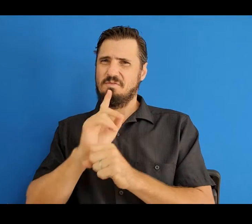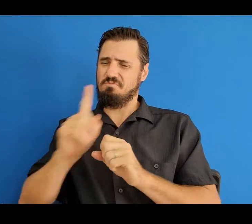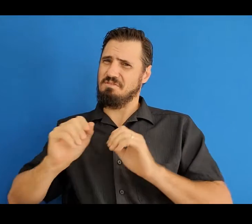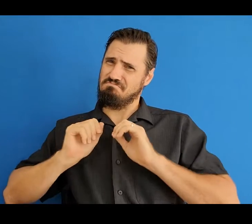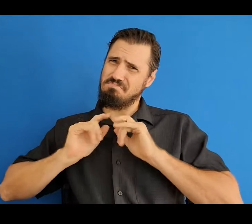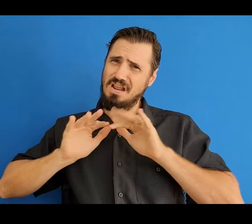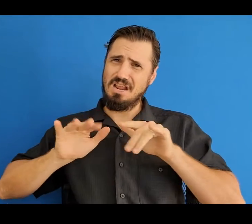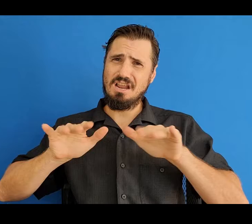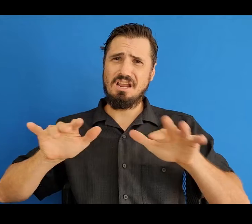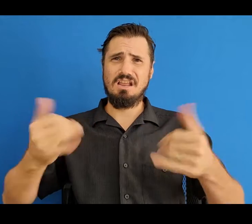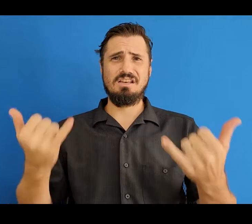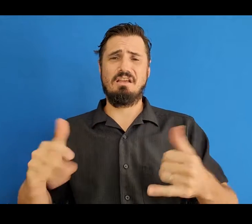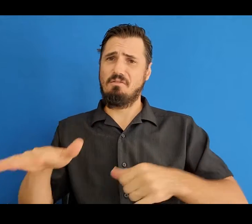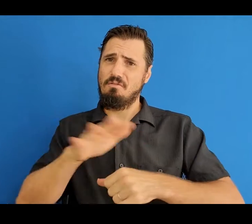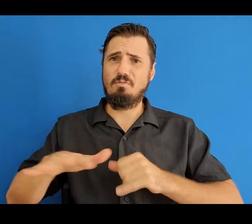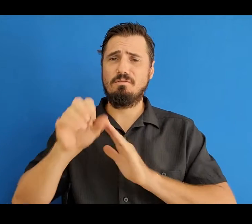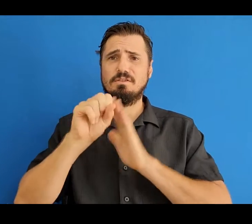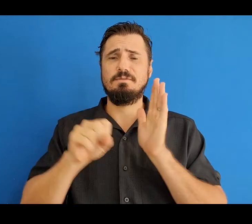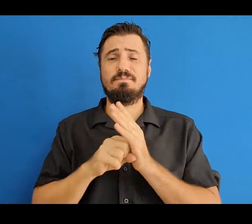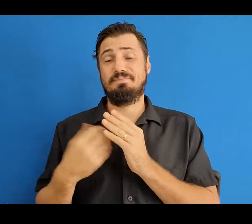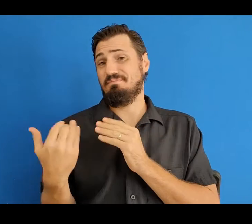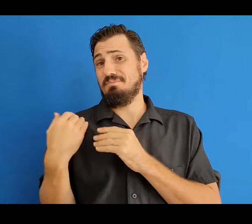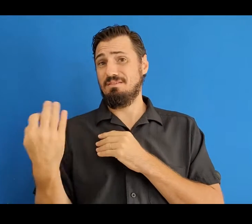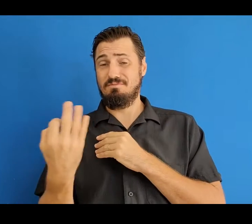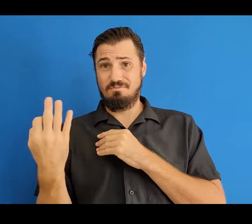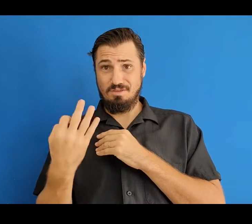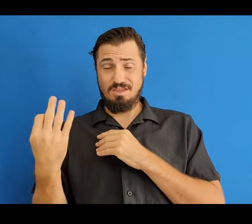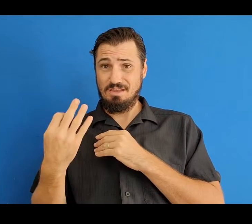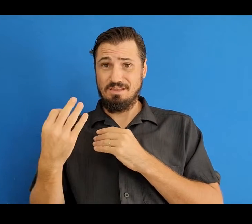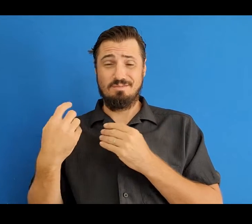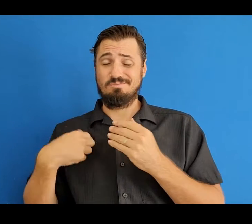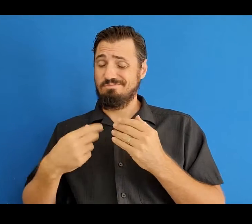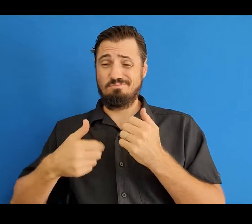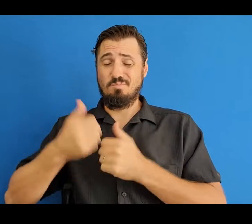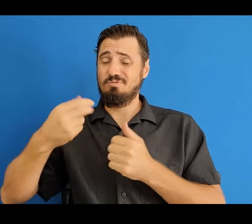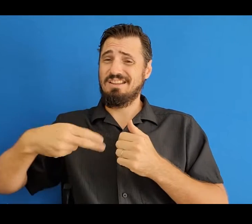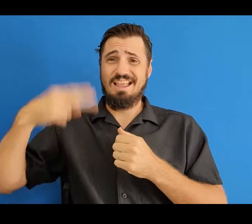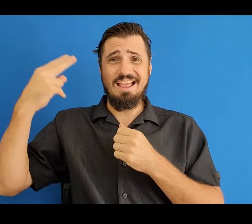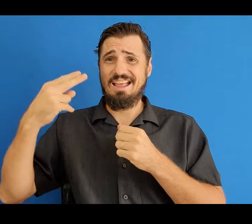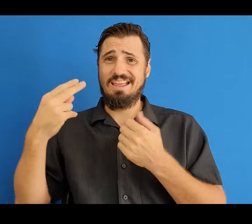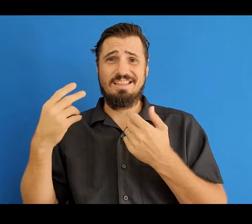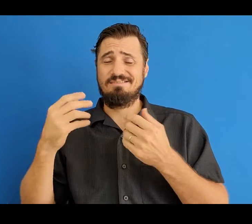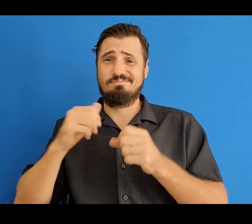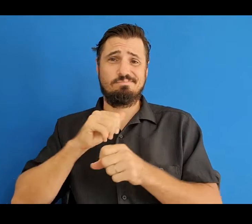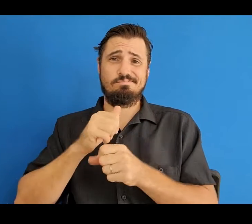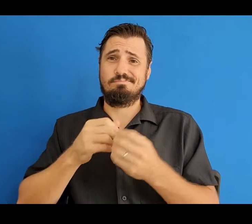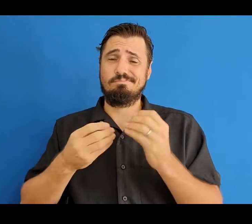This past Friday’s statewide case count was the highest Hawaii has seen in more than three months